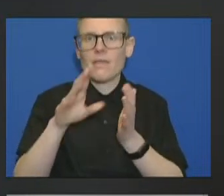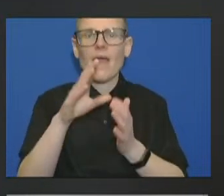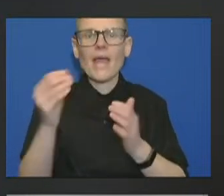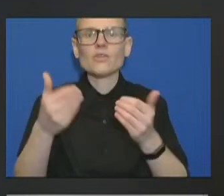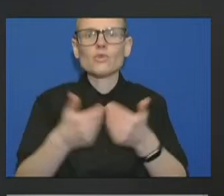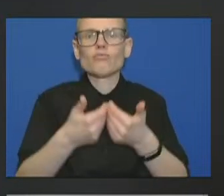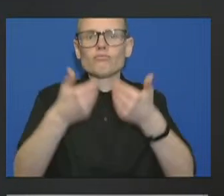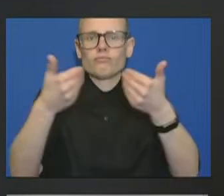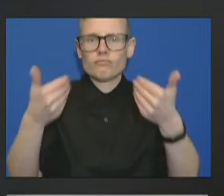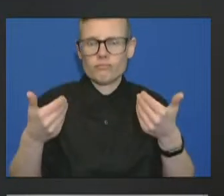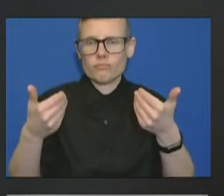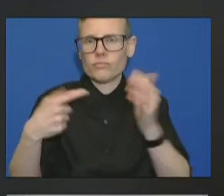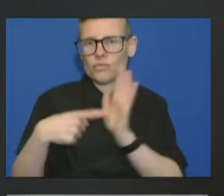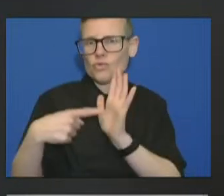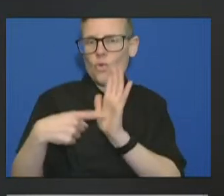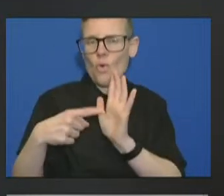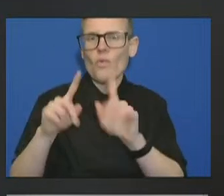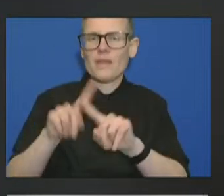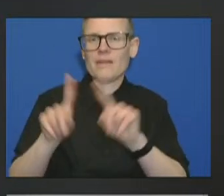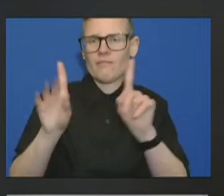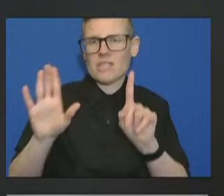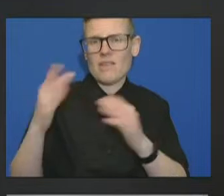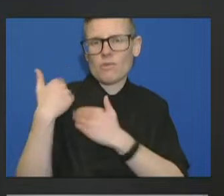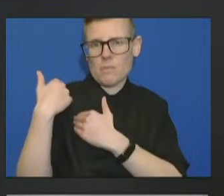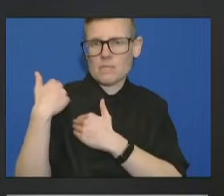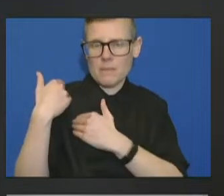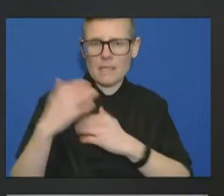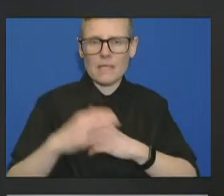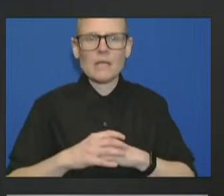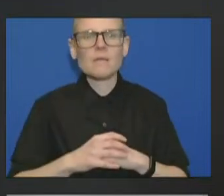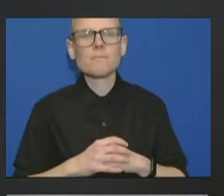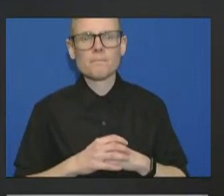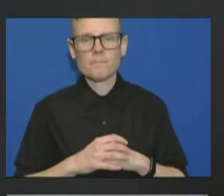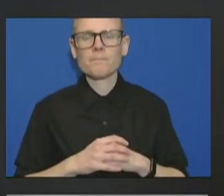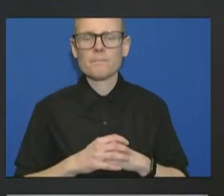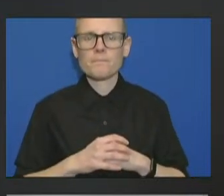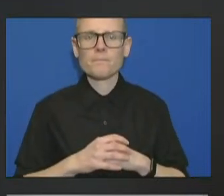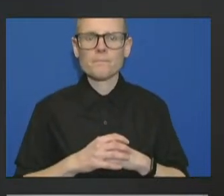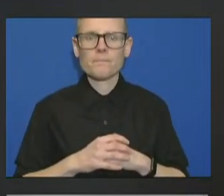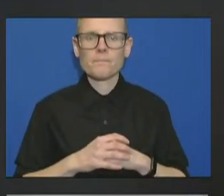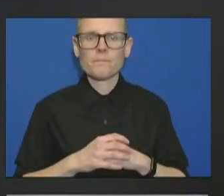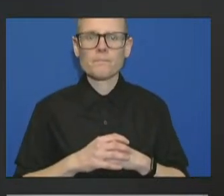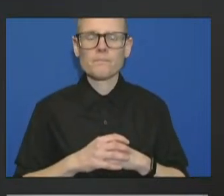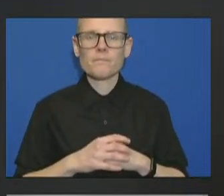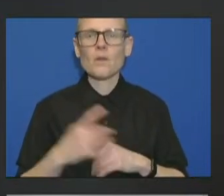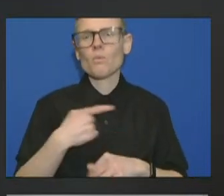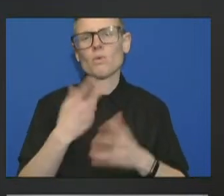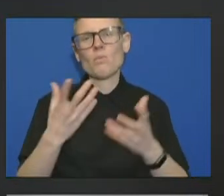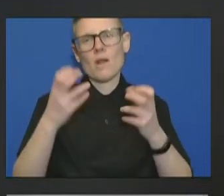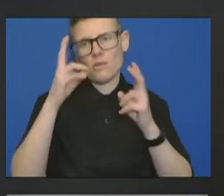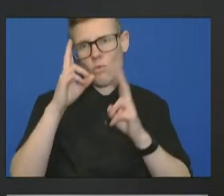positions one at a higher rate of pay and then two to differentiate to account for